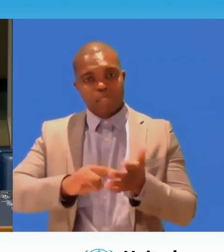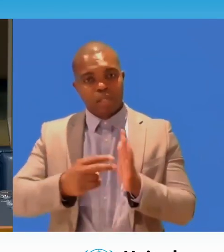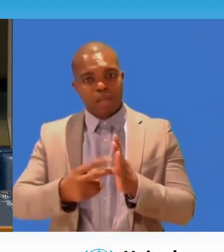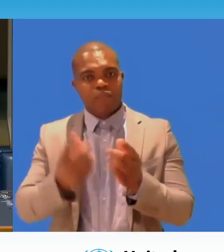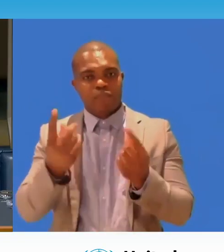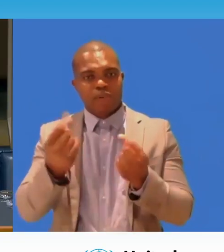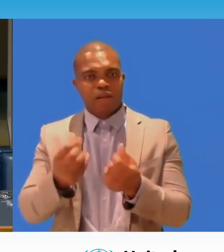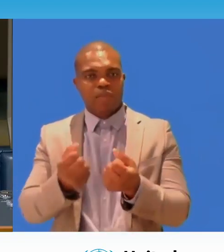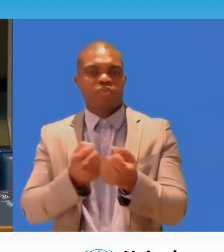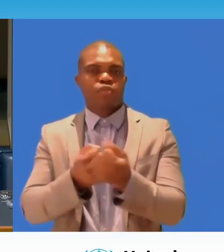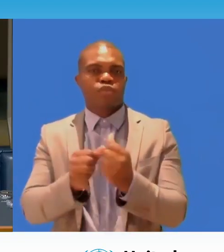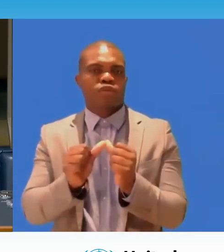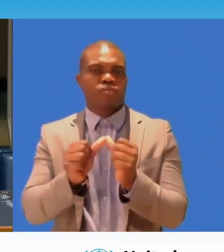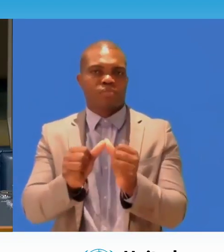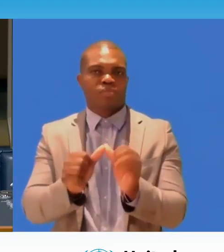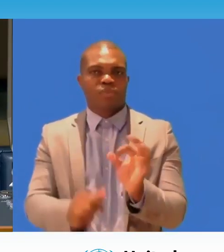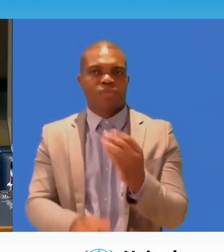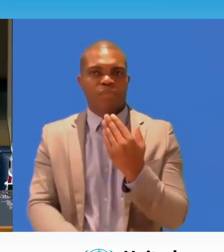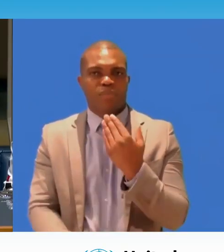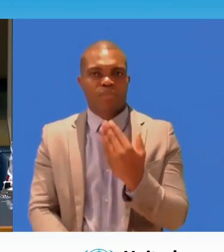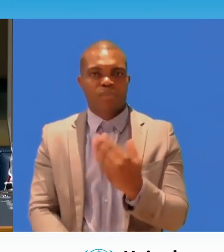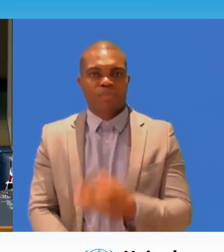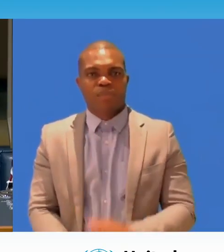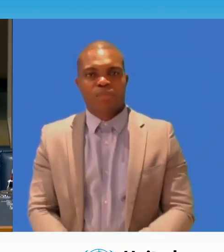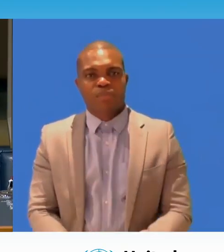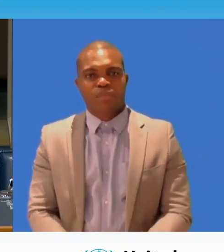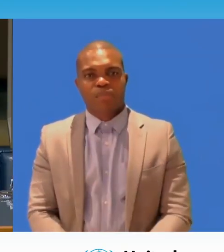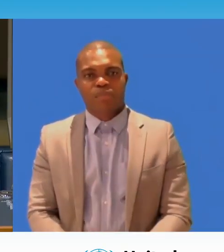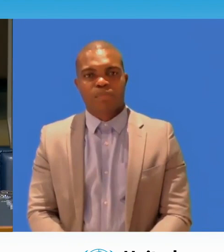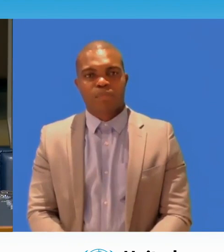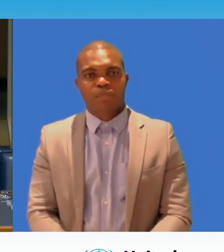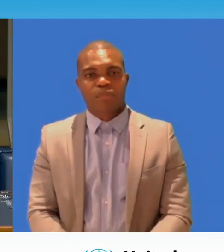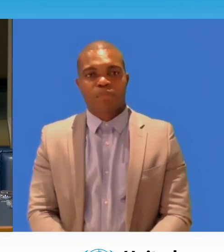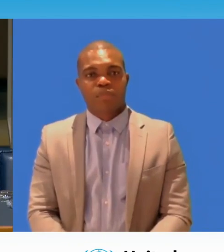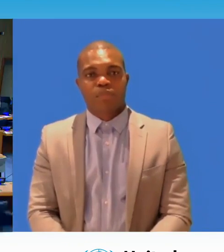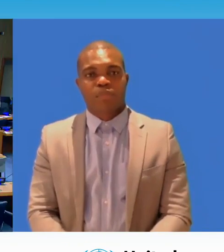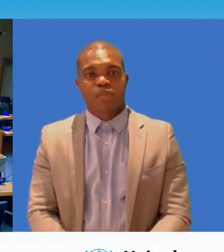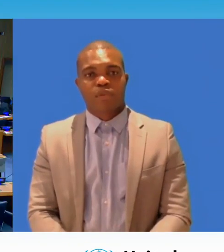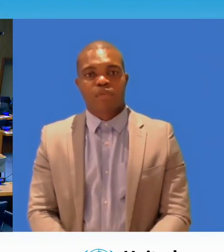I thank the representative of Sagal for his statement and now I give the floor to